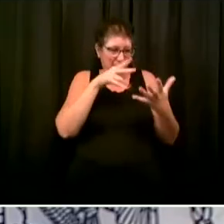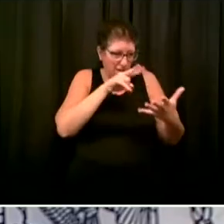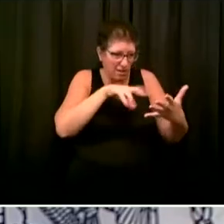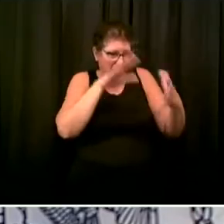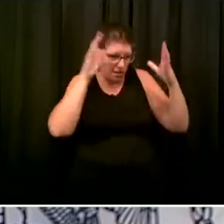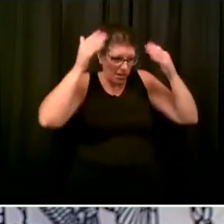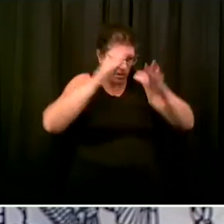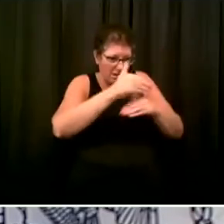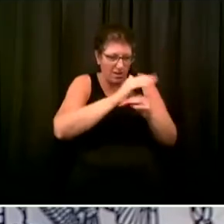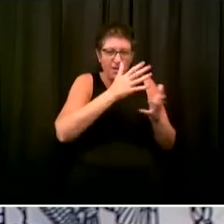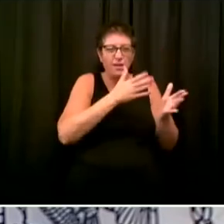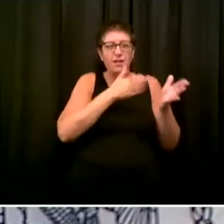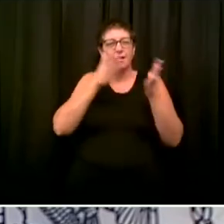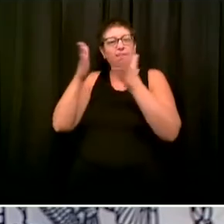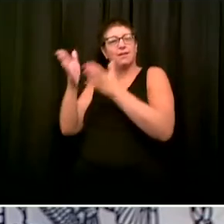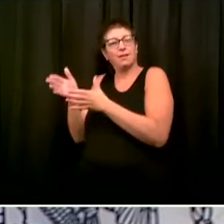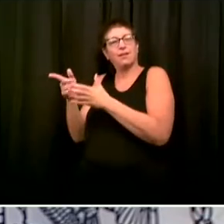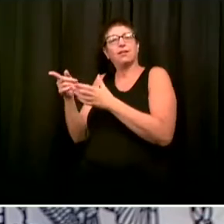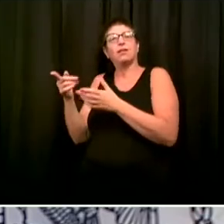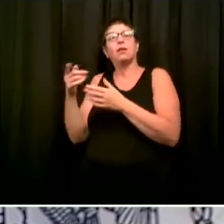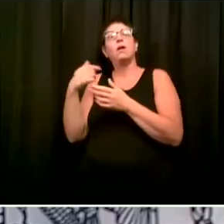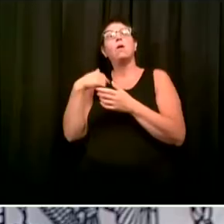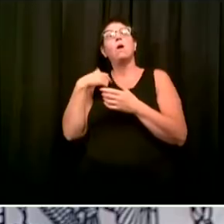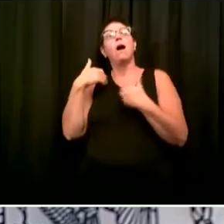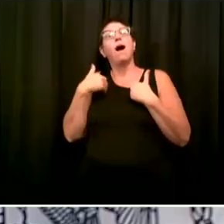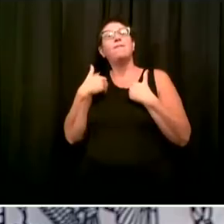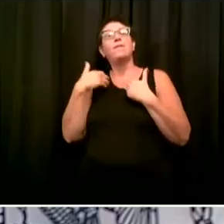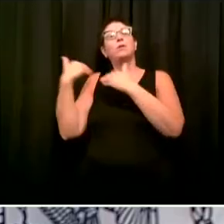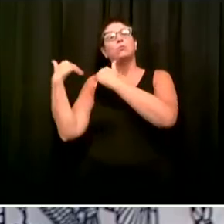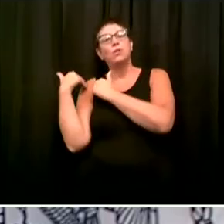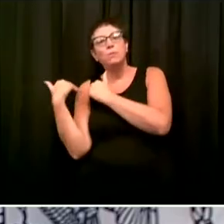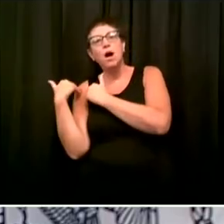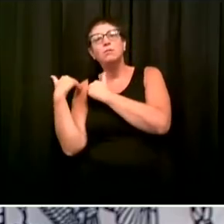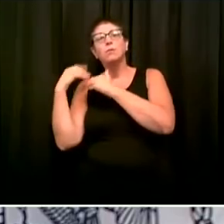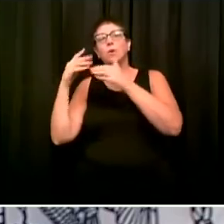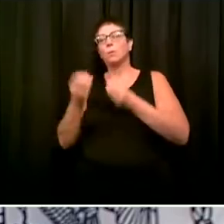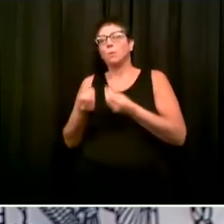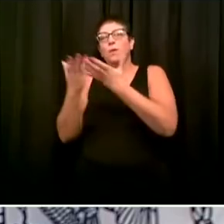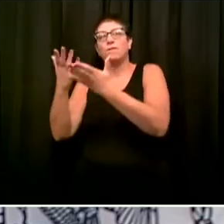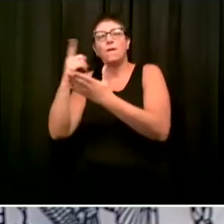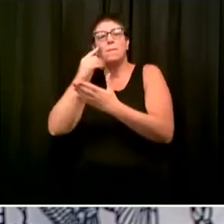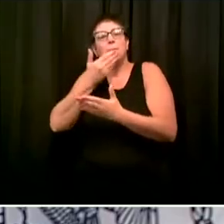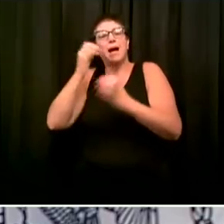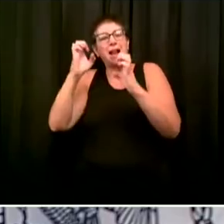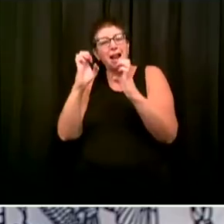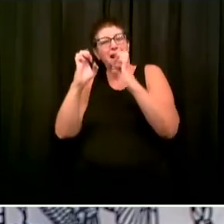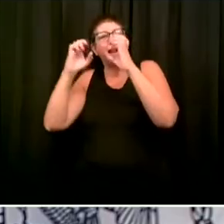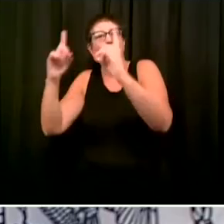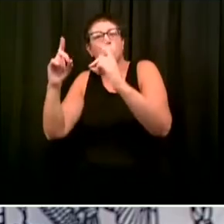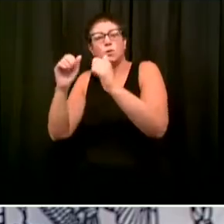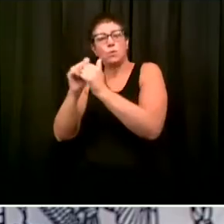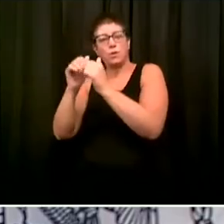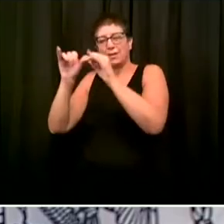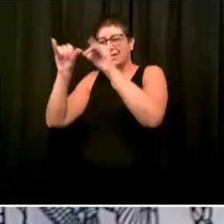REMOTE FORMAT TO GIVE KSA HETYNE ED. WE HAVE